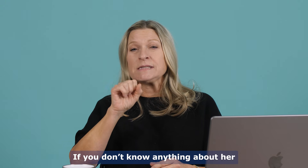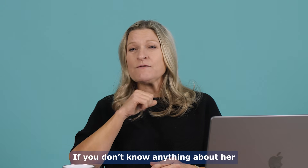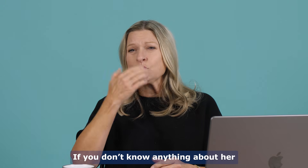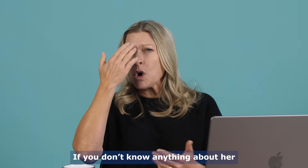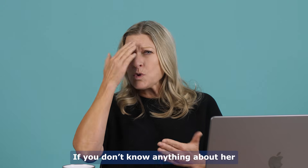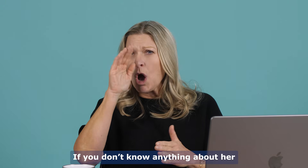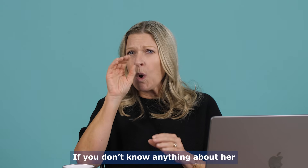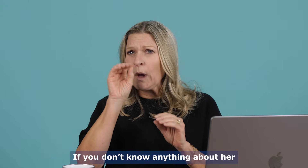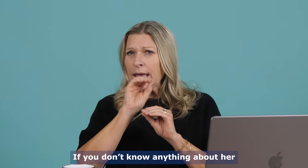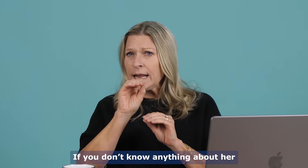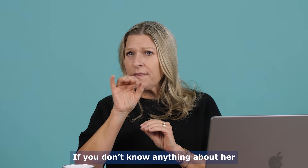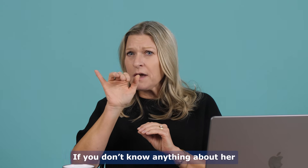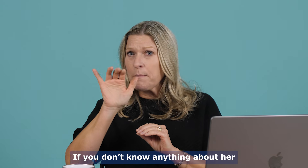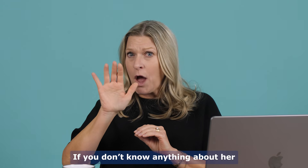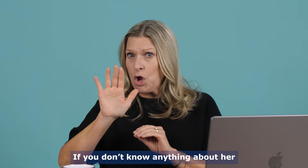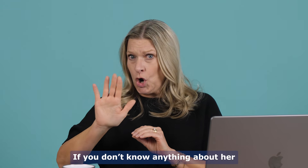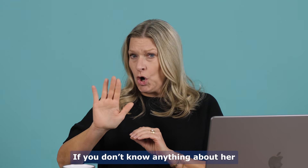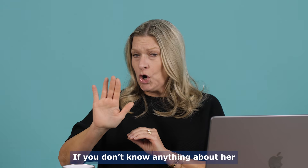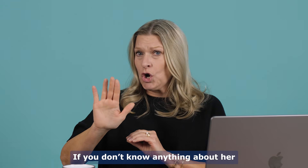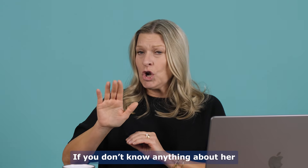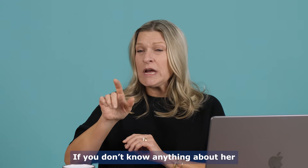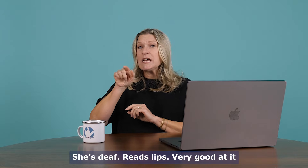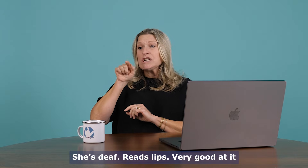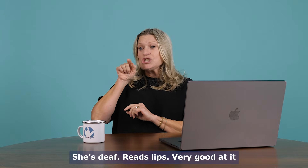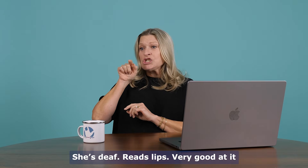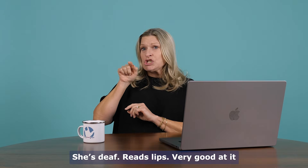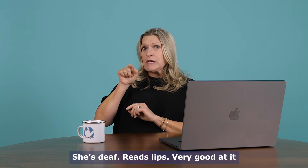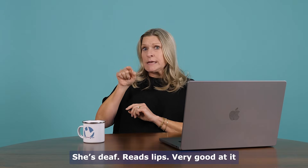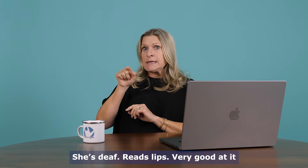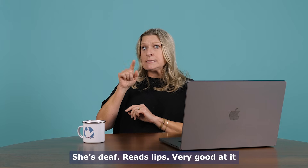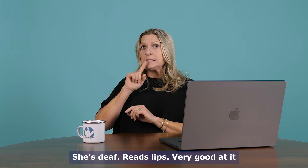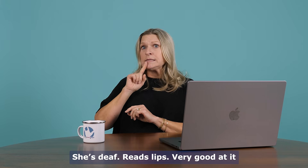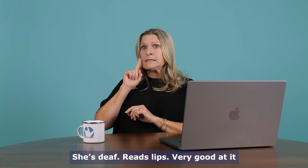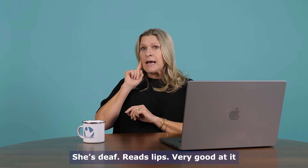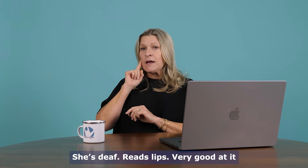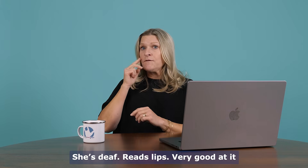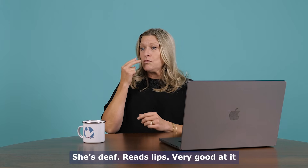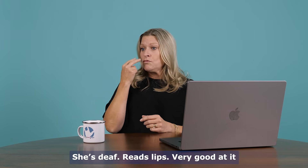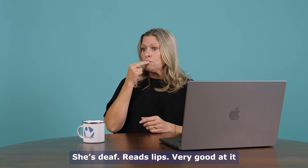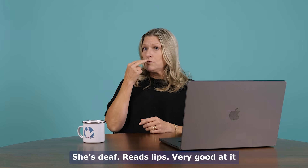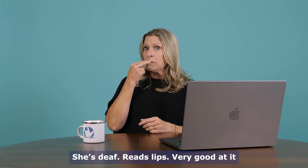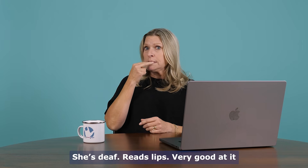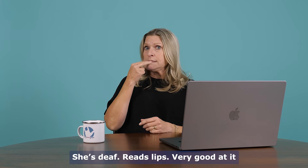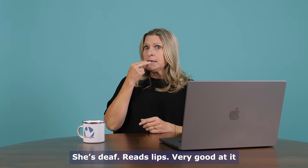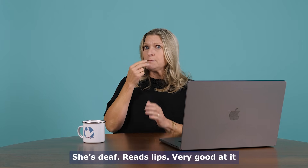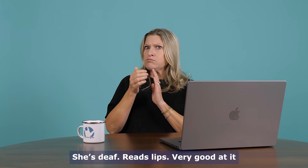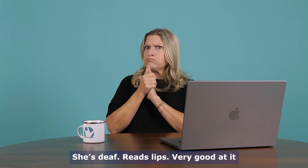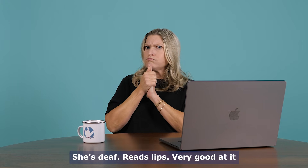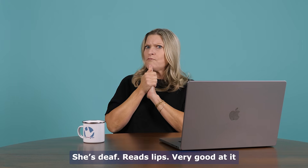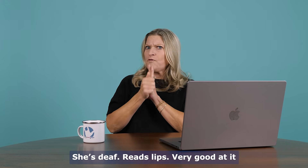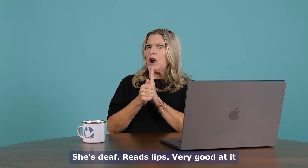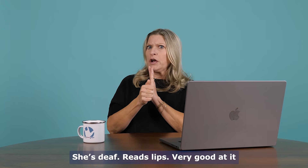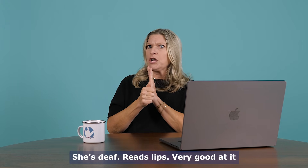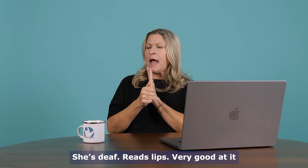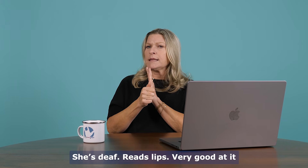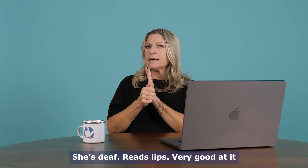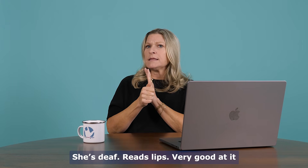If you don’t know anything about her She’s deaf. Reads lips. Very good at it